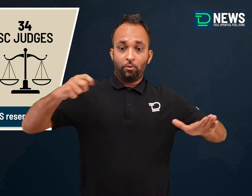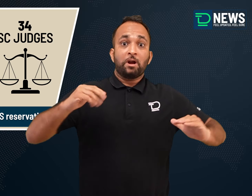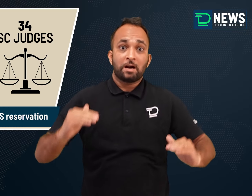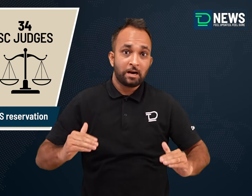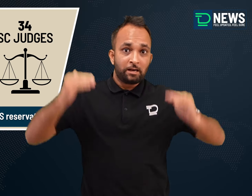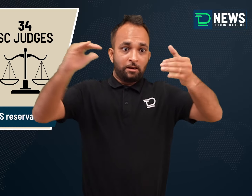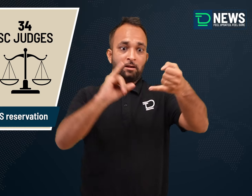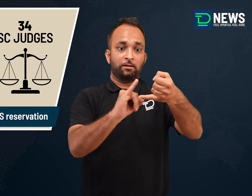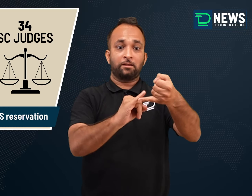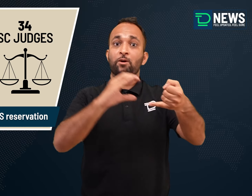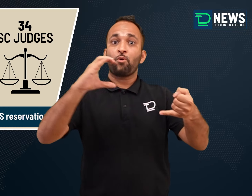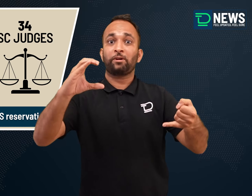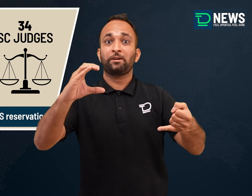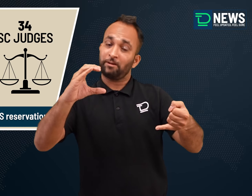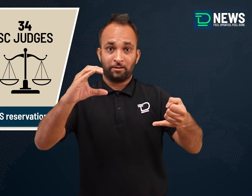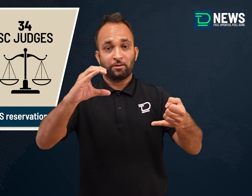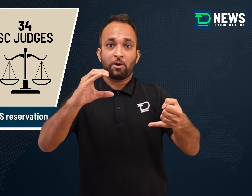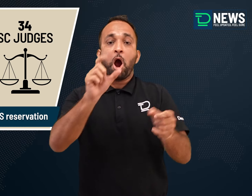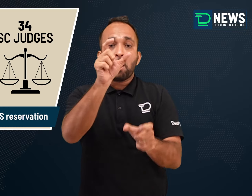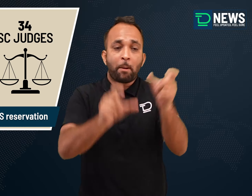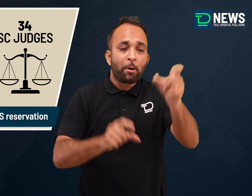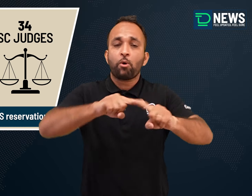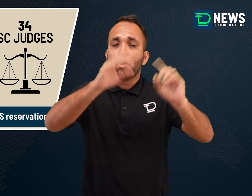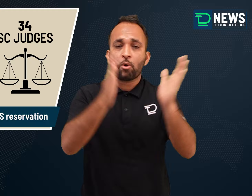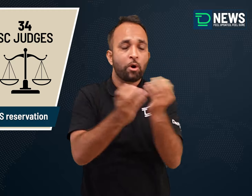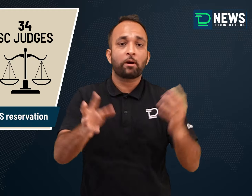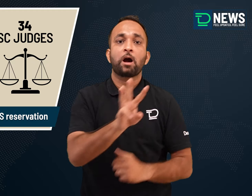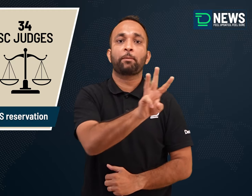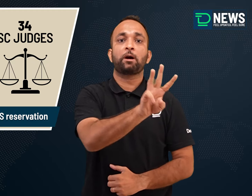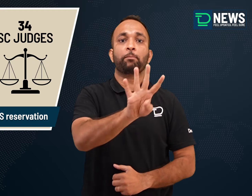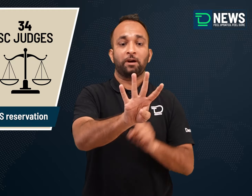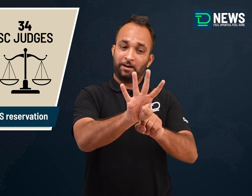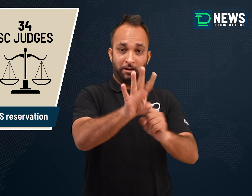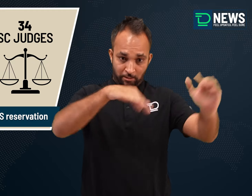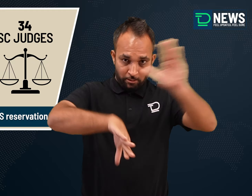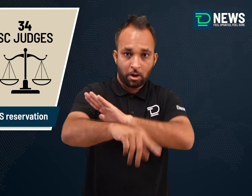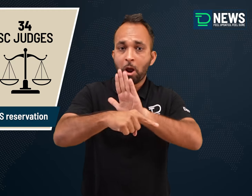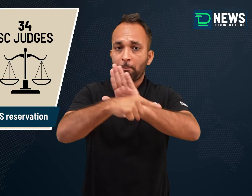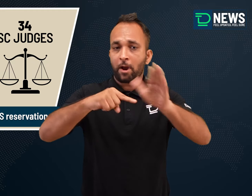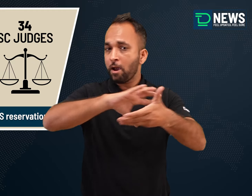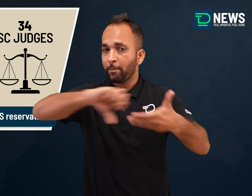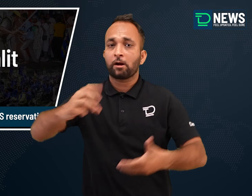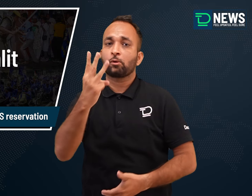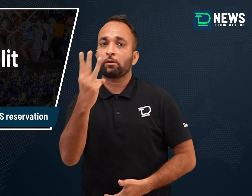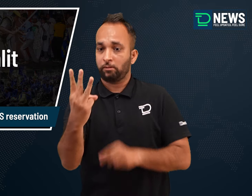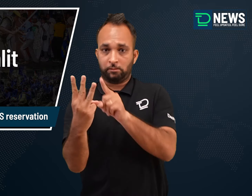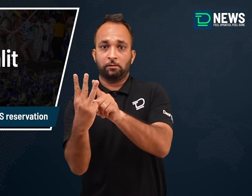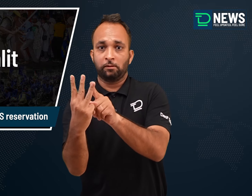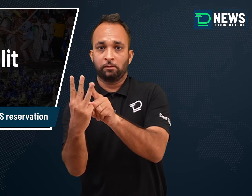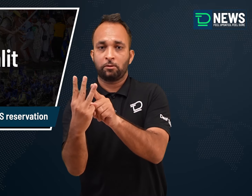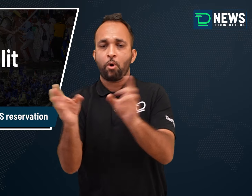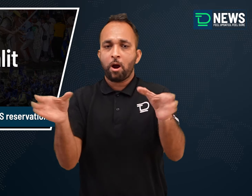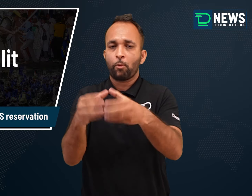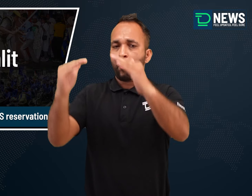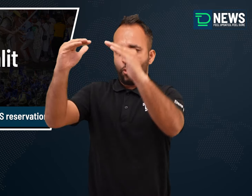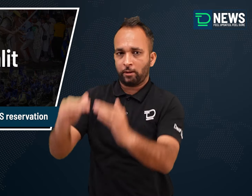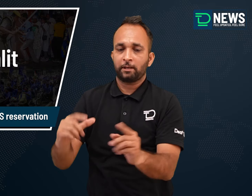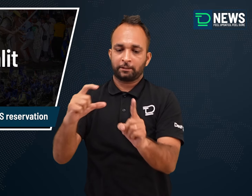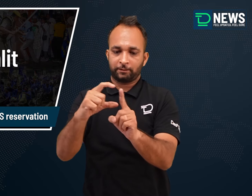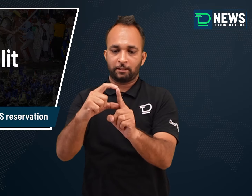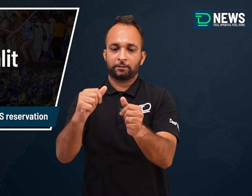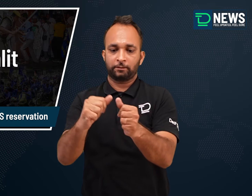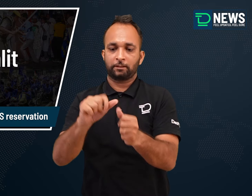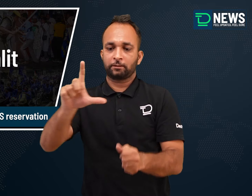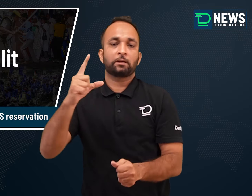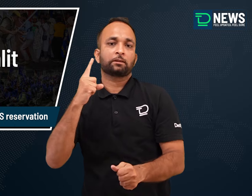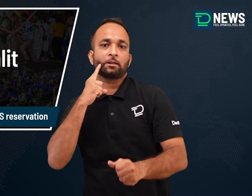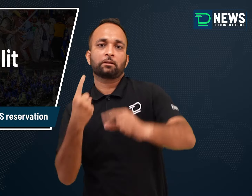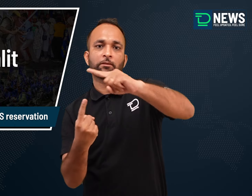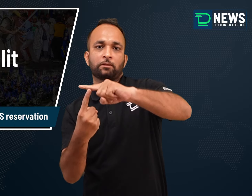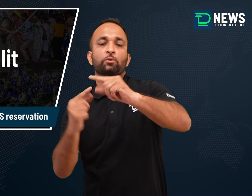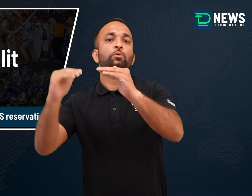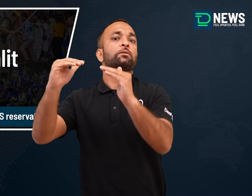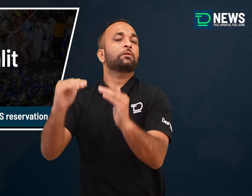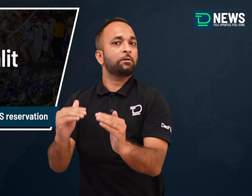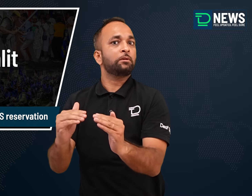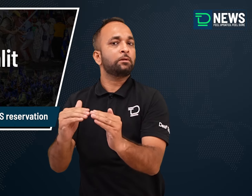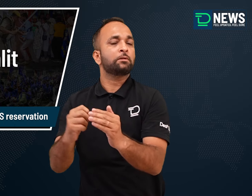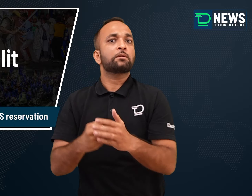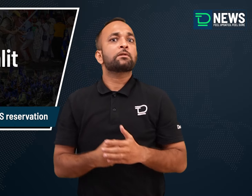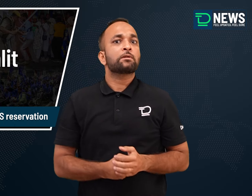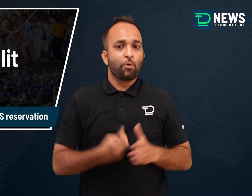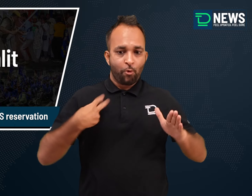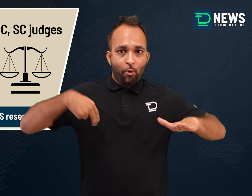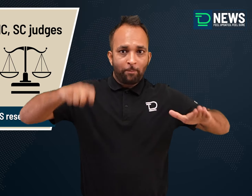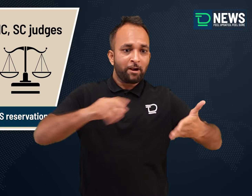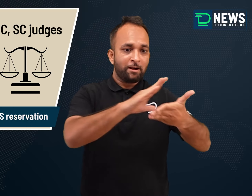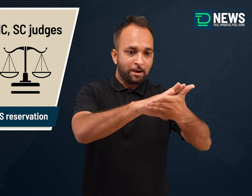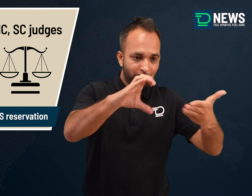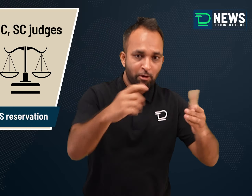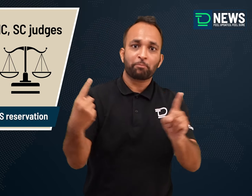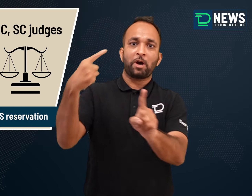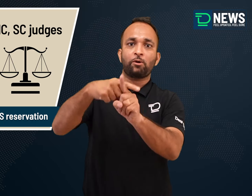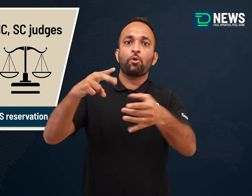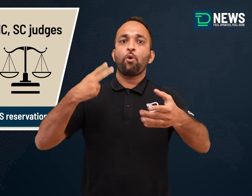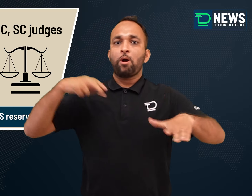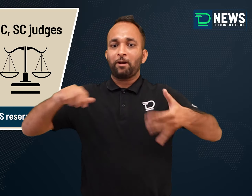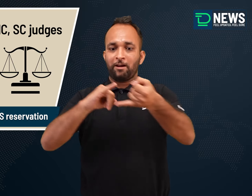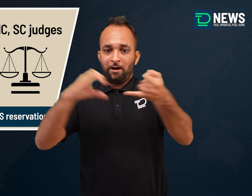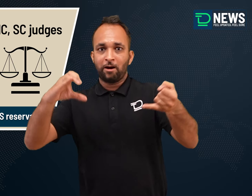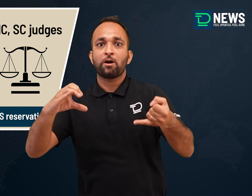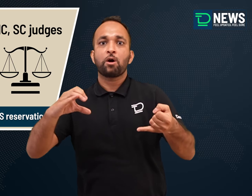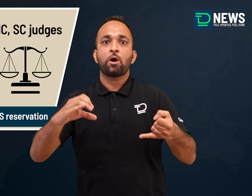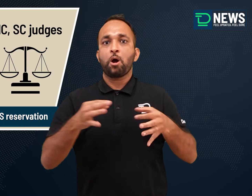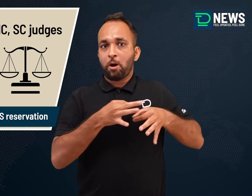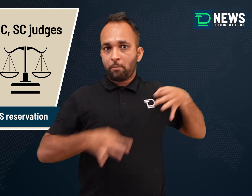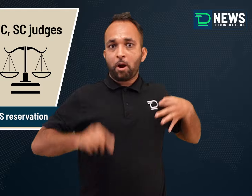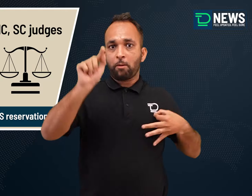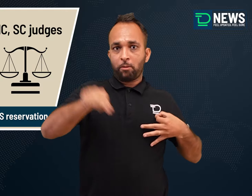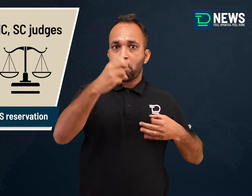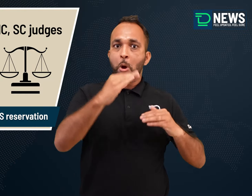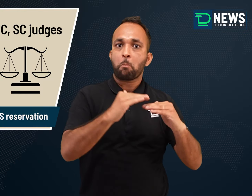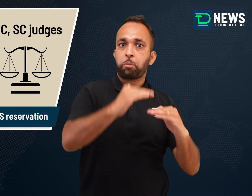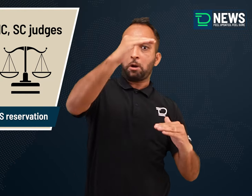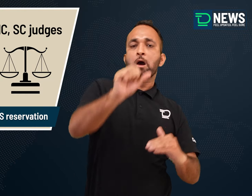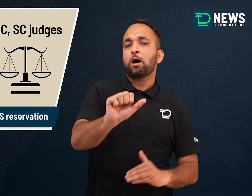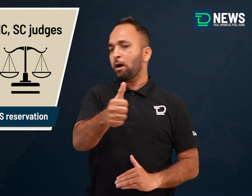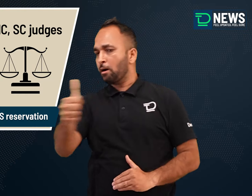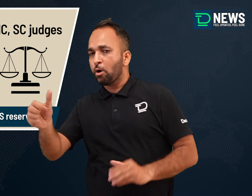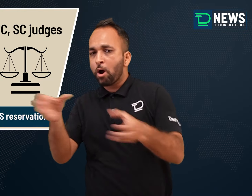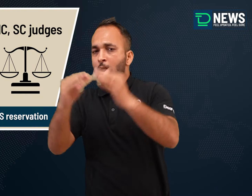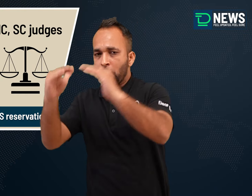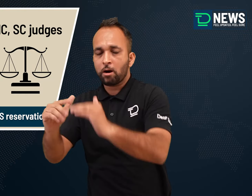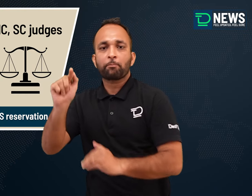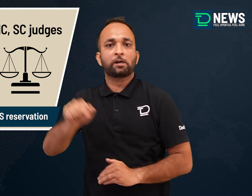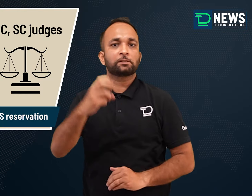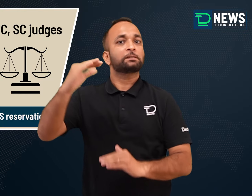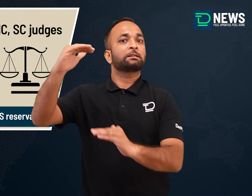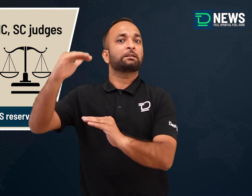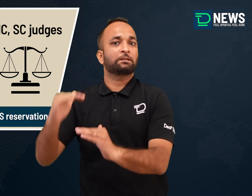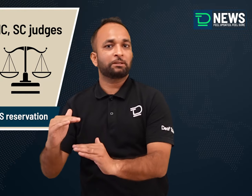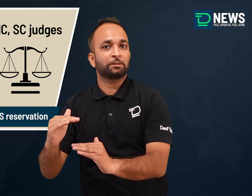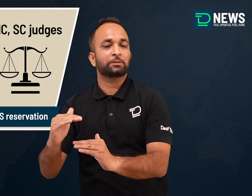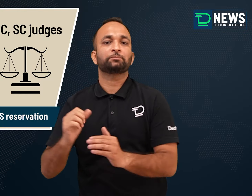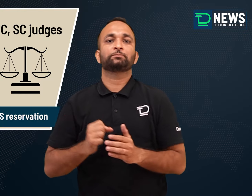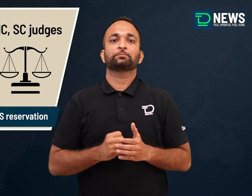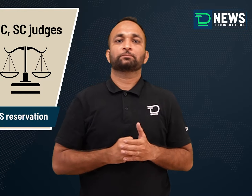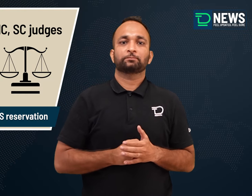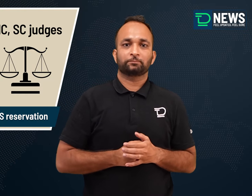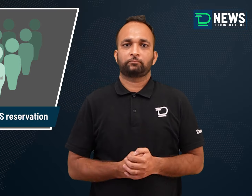Also, out of 34 SC judges, only 3 were from the Dalit community.